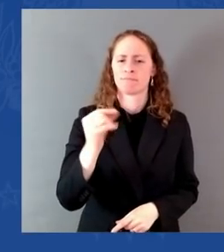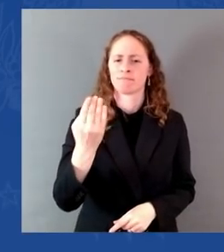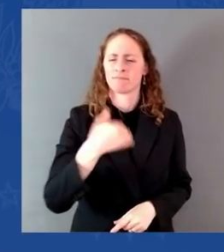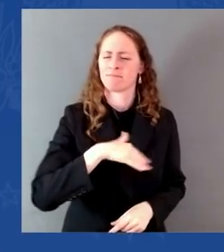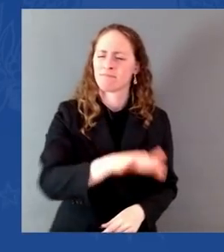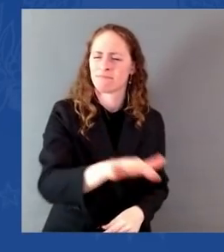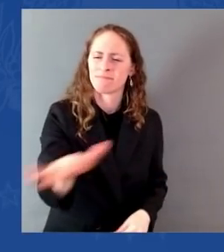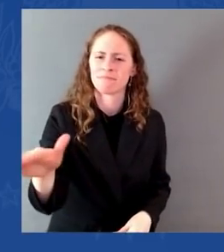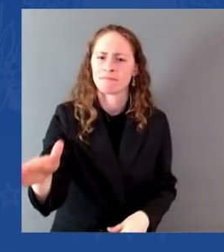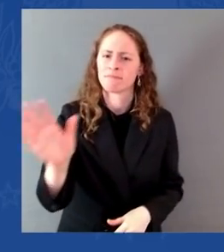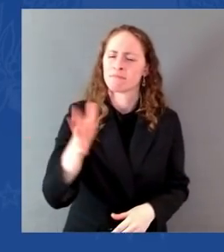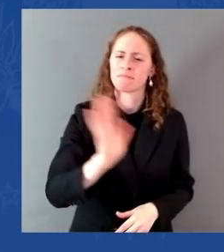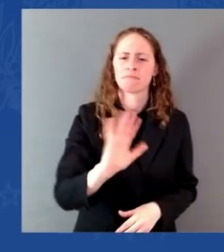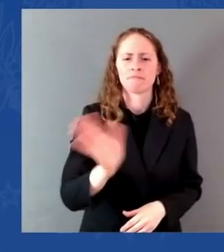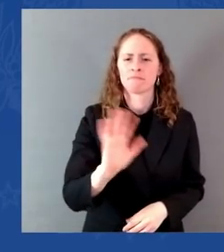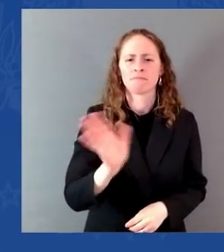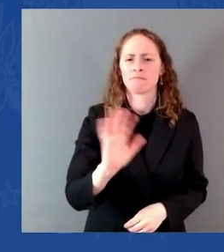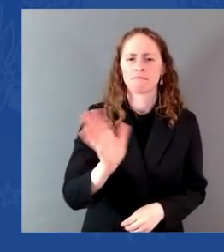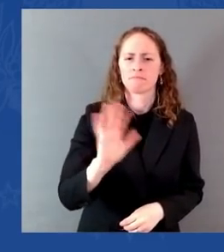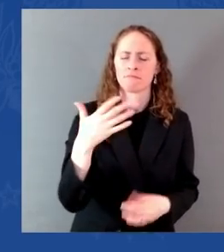And we will rebuild this country.